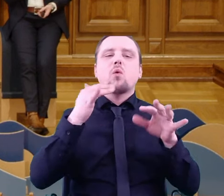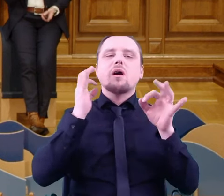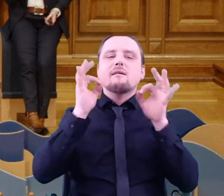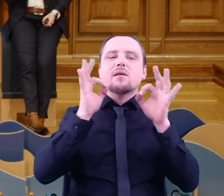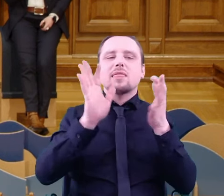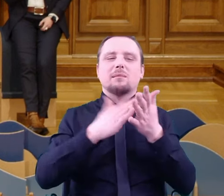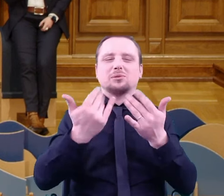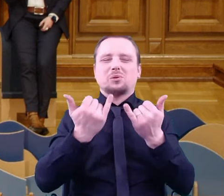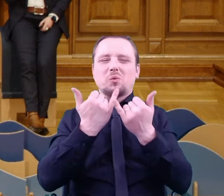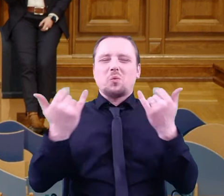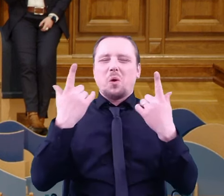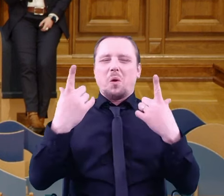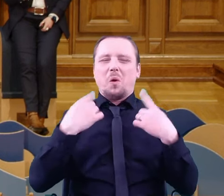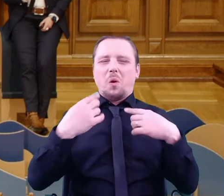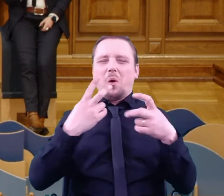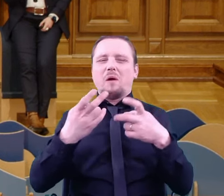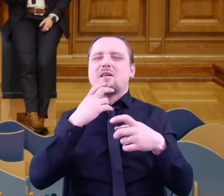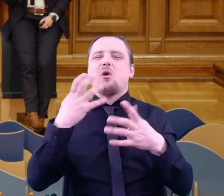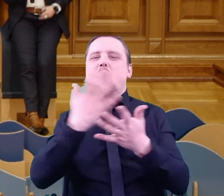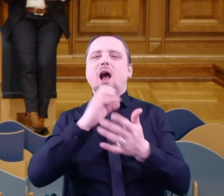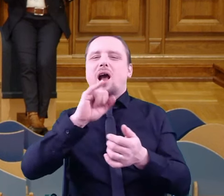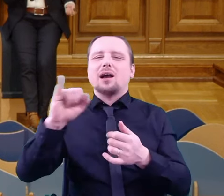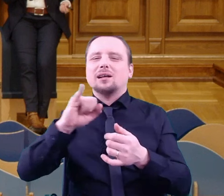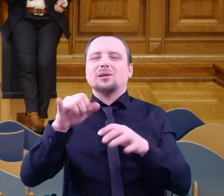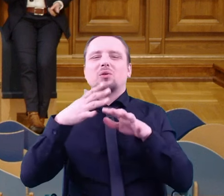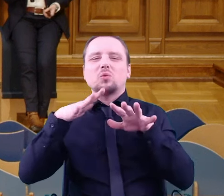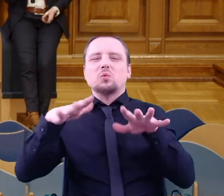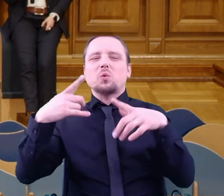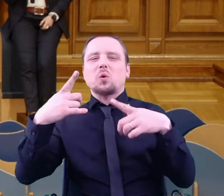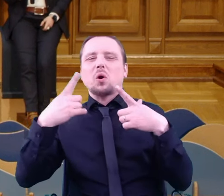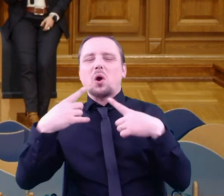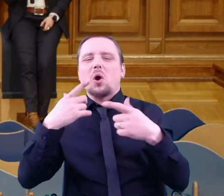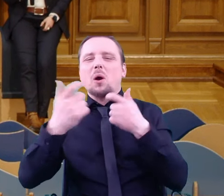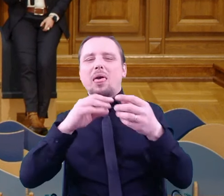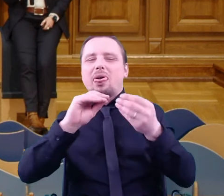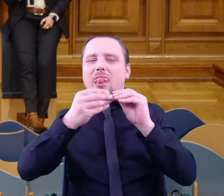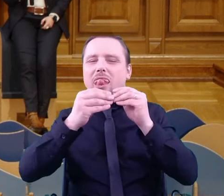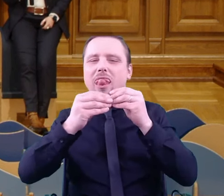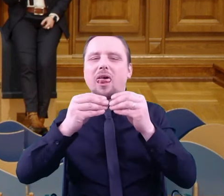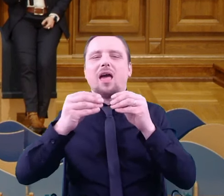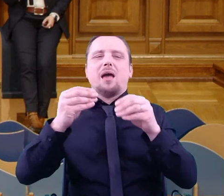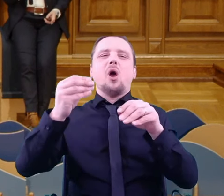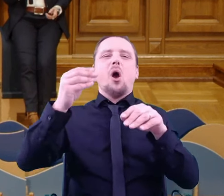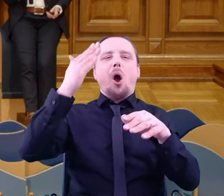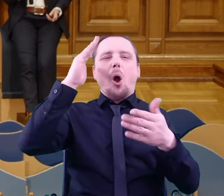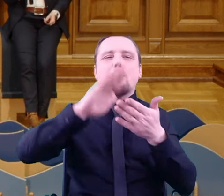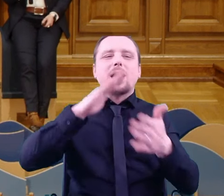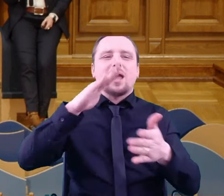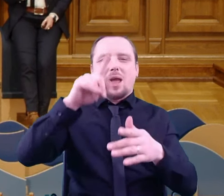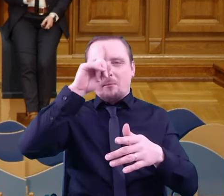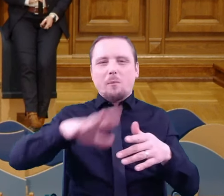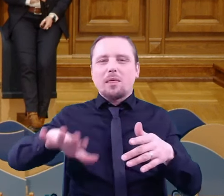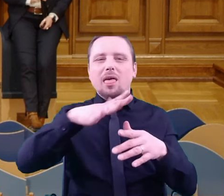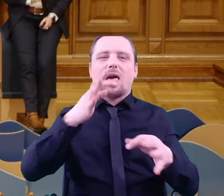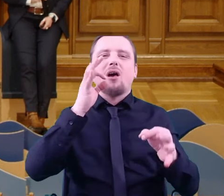that use AI to manipulate the public opinion and spread false information.